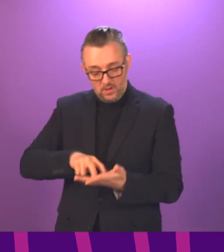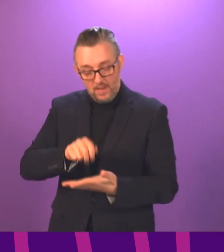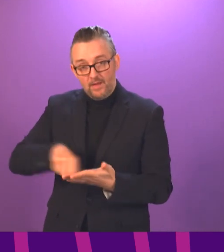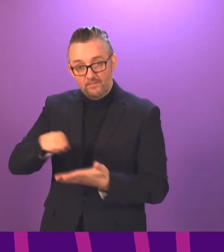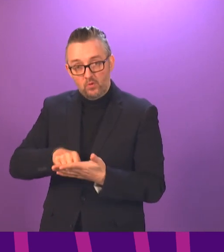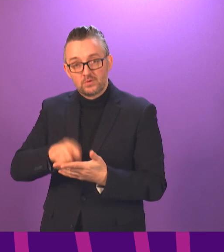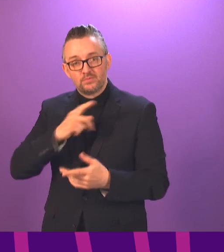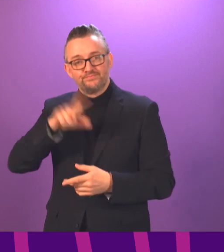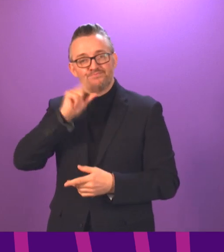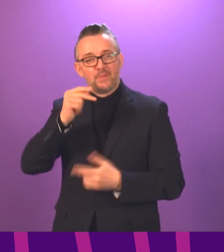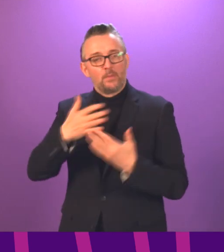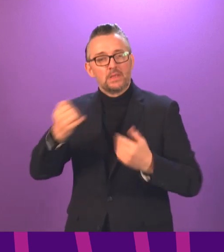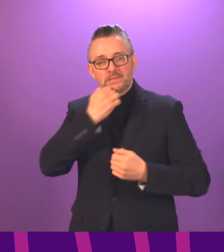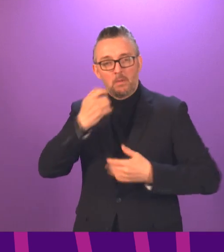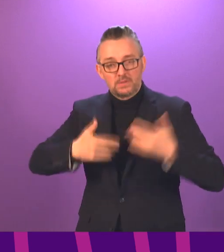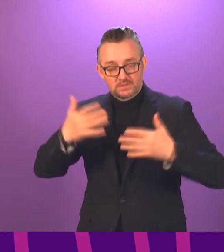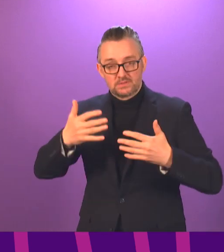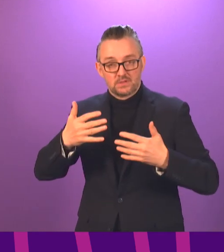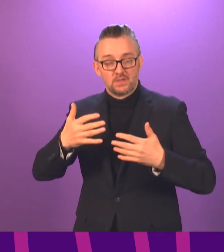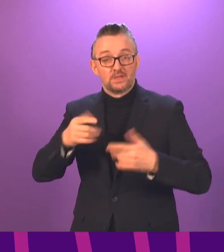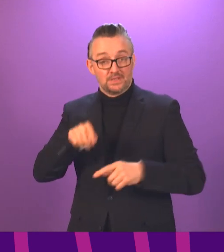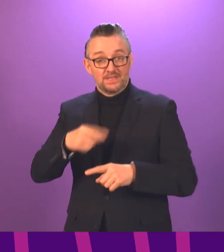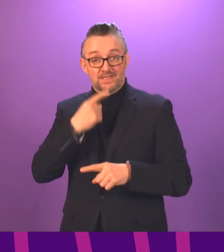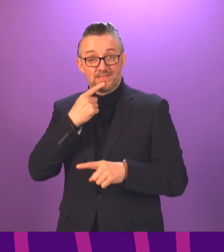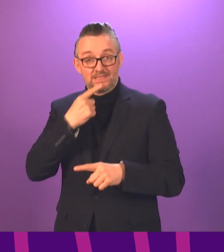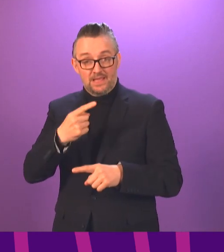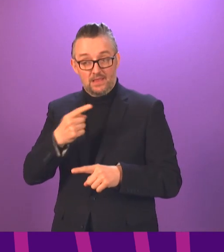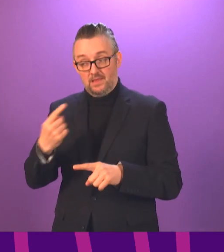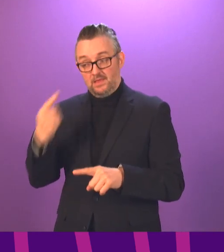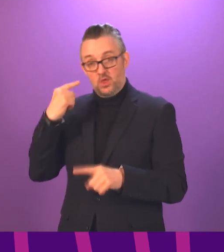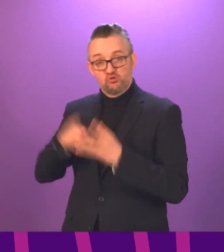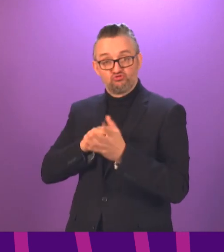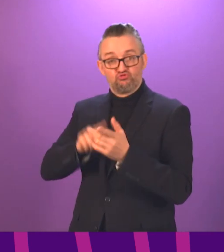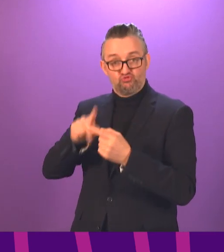that the Parliament bestowed on him last June by means of the Scottish Elections (Reform) Act 2020.